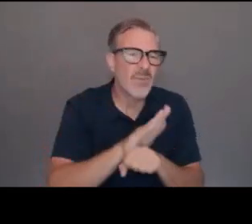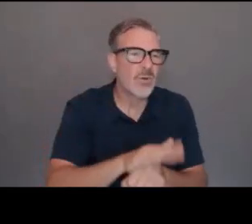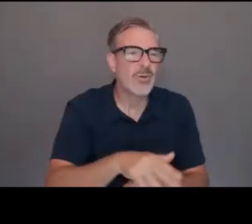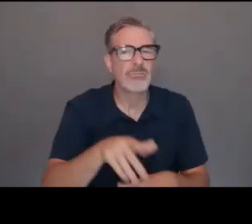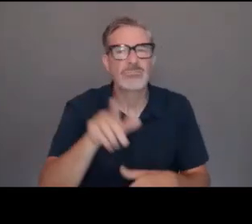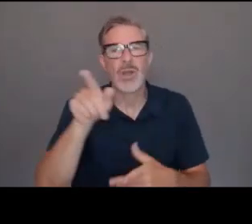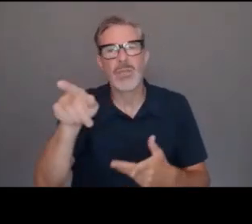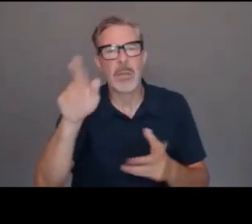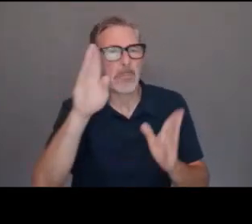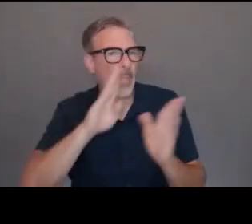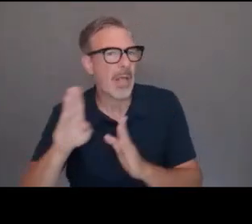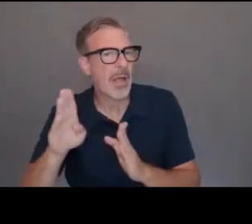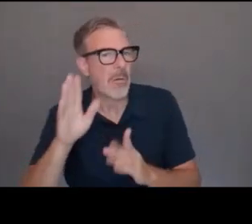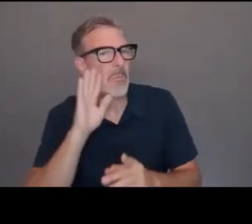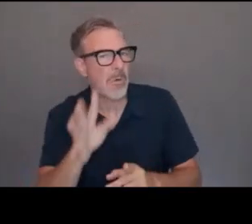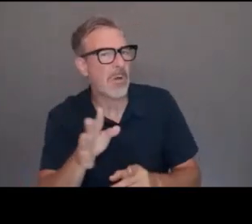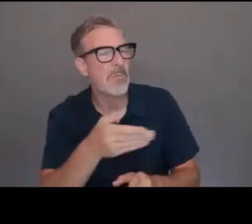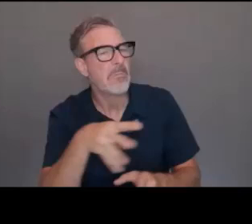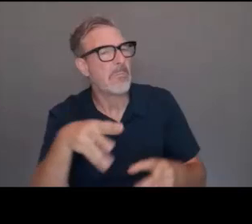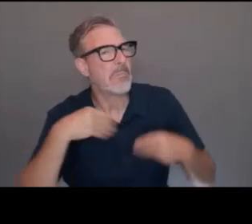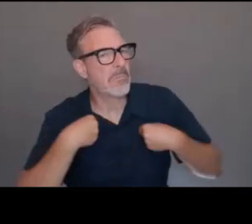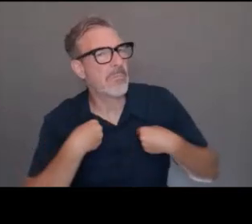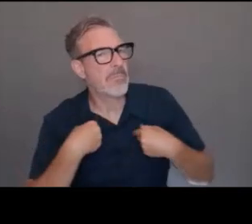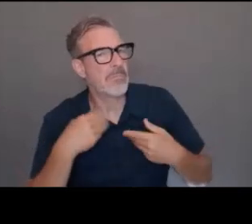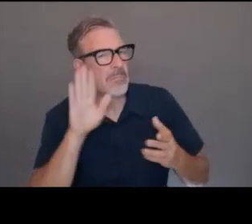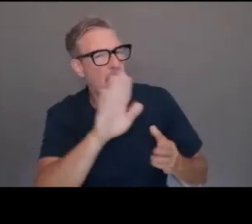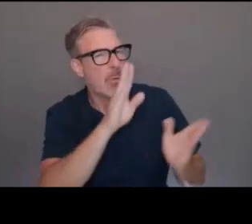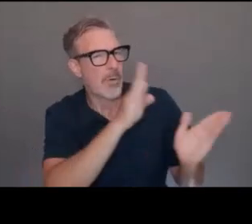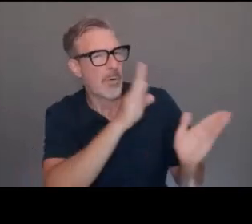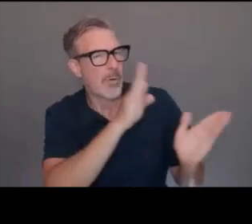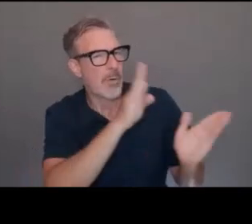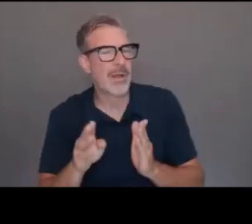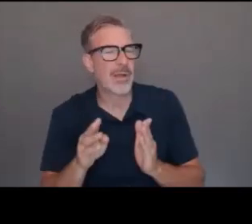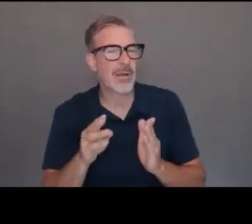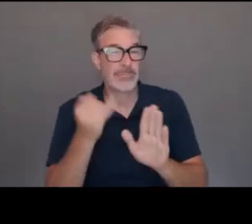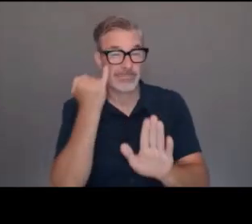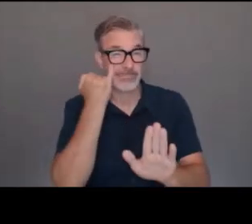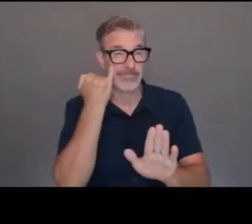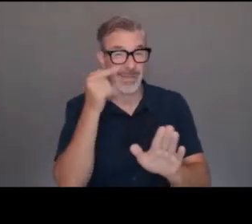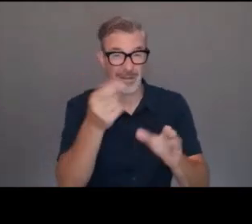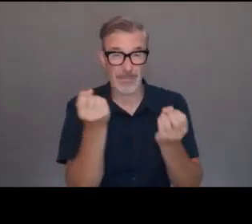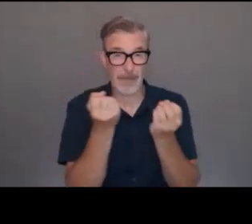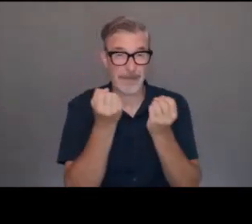the idea really is if you're proposing multiple dates, then submitting as many